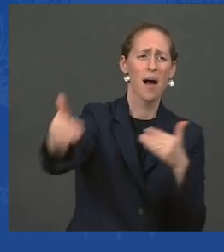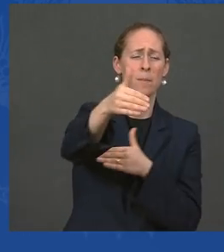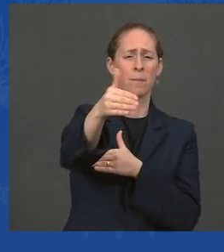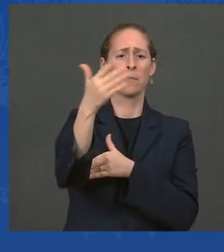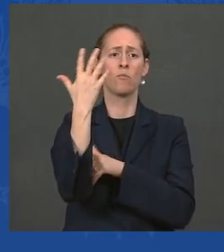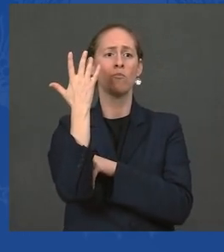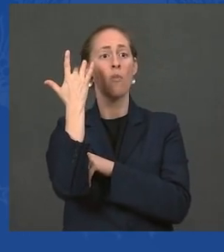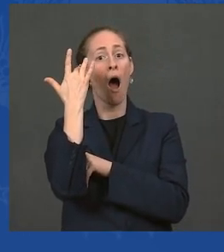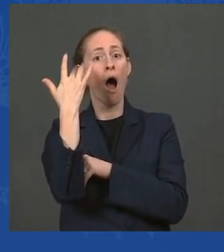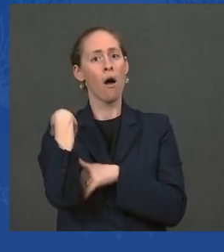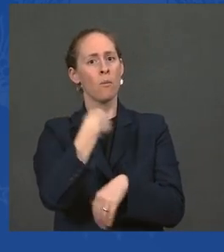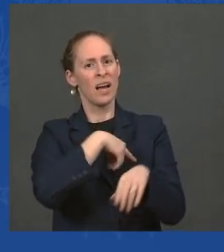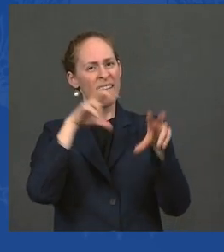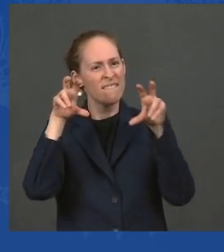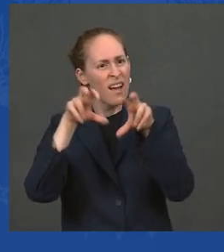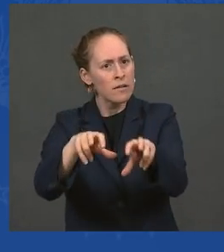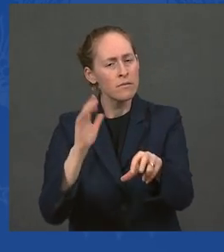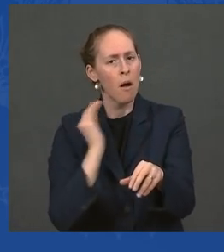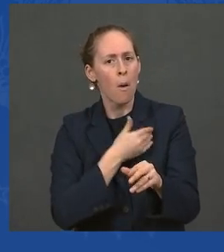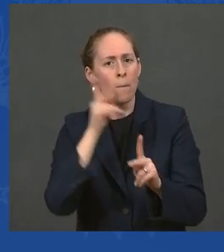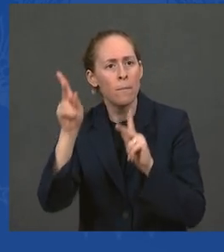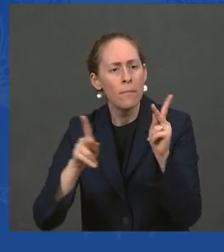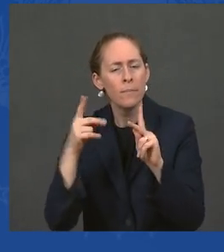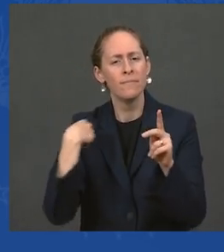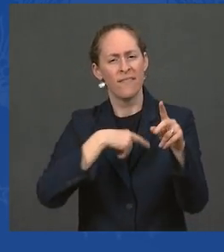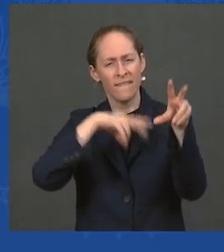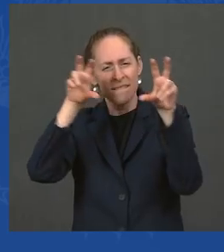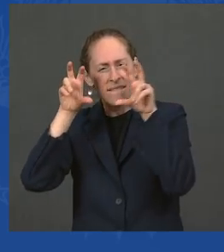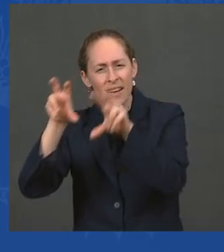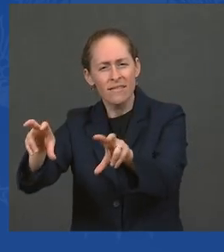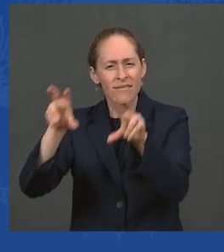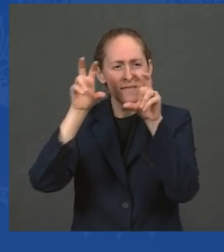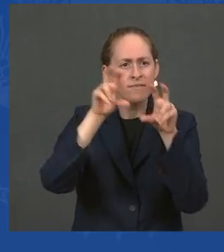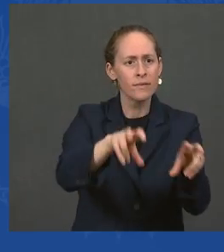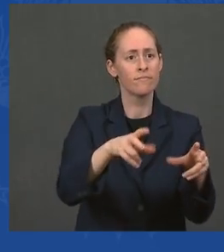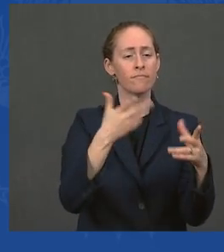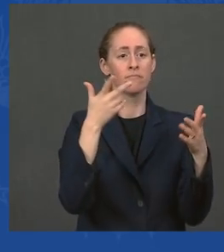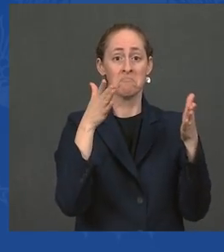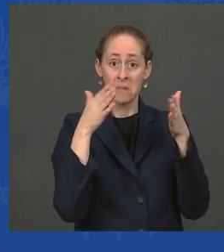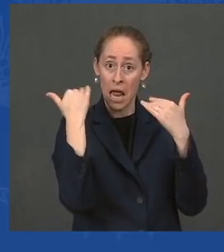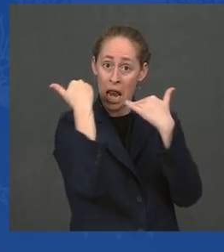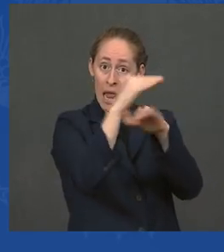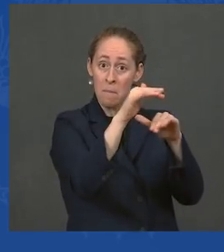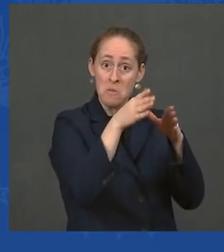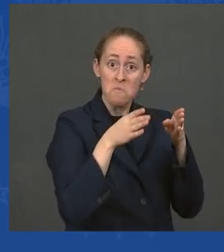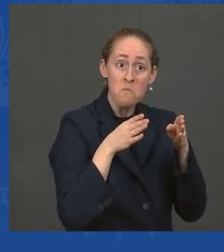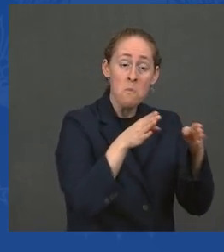We invested in ourselves -- not only in our roads and our highways and our bridges, but in our people, in our families.